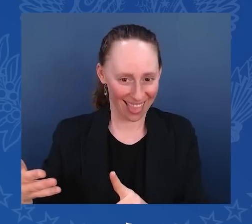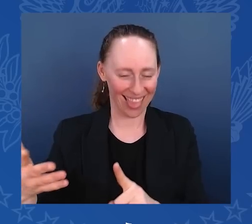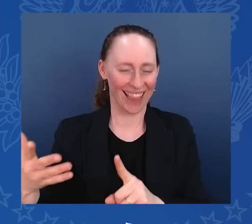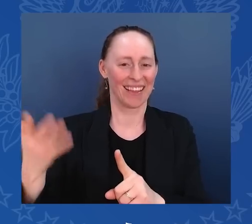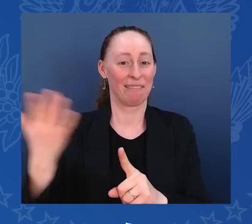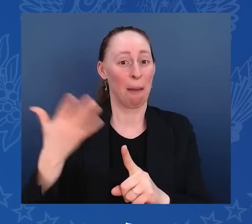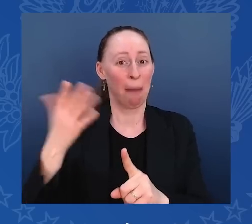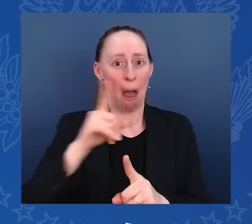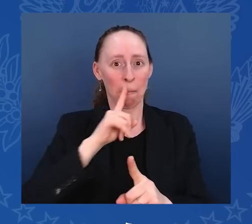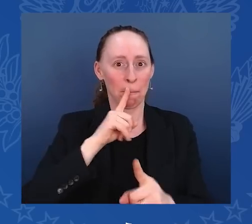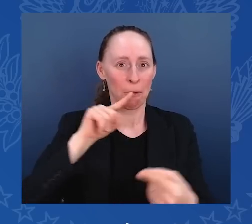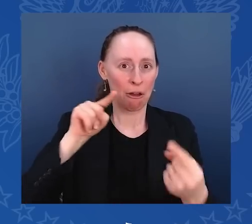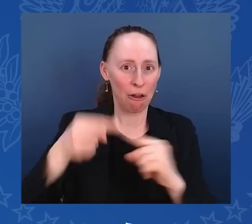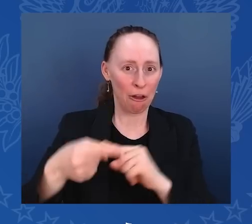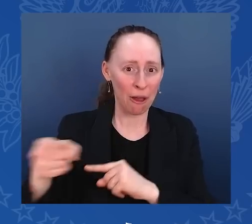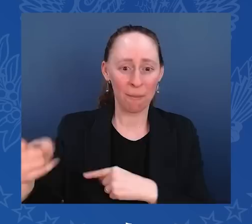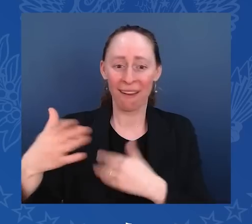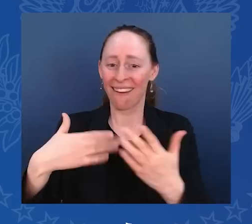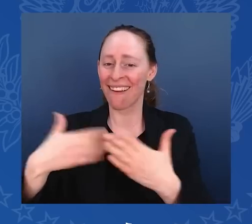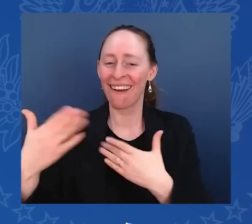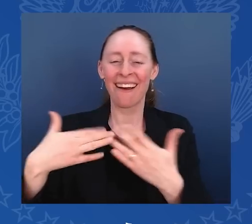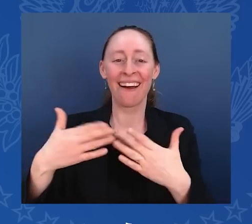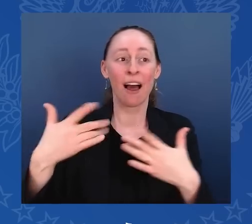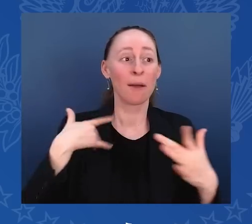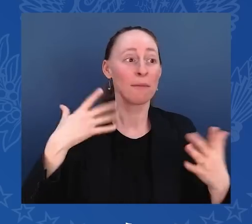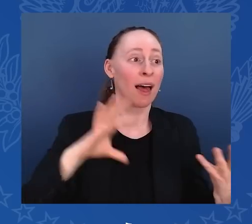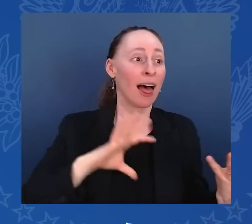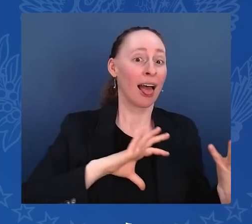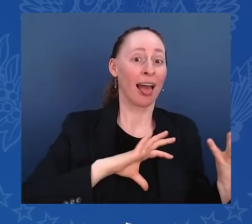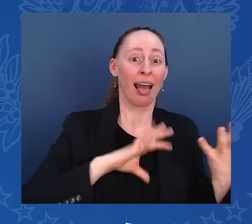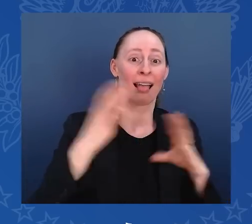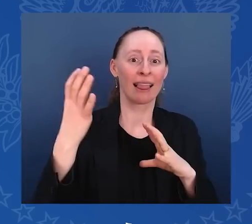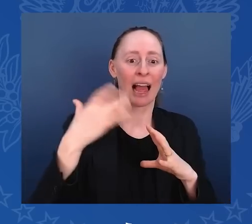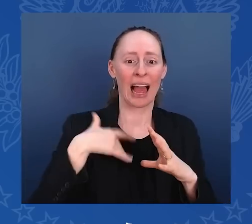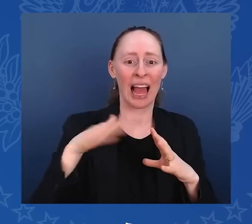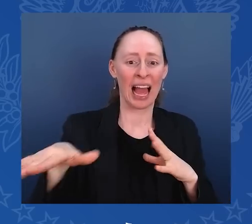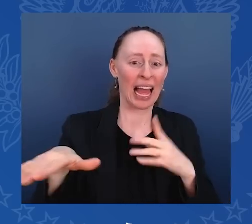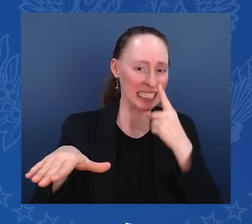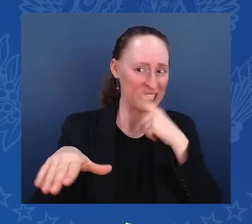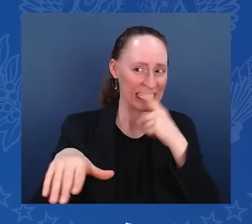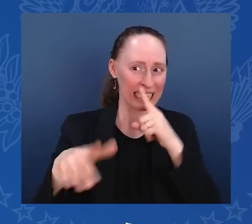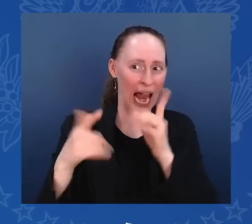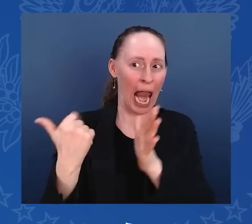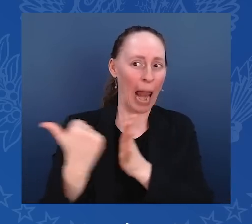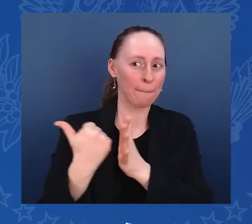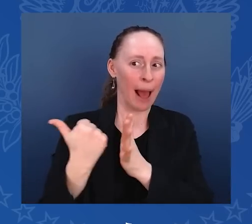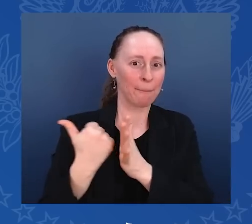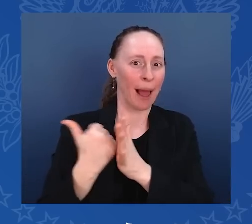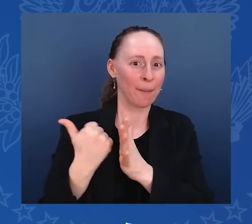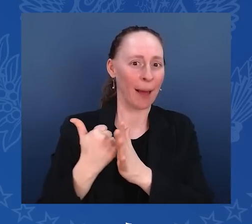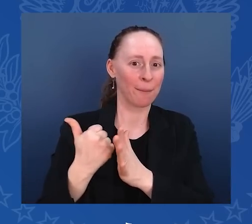I literally ask my staff -- I say, "Durbin is there." "Durbin is there." Senator Durbin: Thank you. The President: You're the best, pal. Senator Durbin: Thank you.